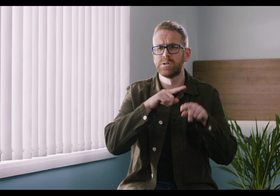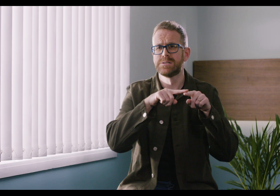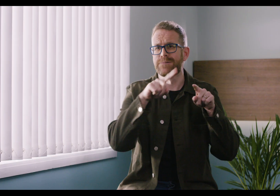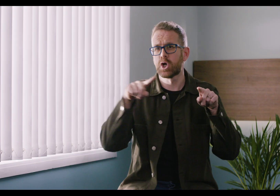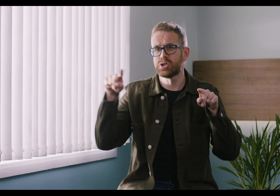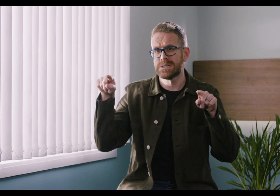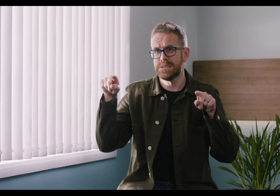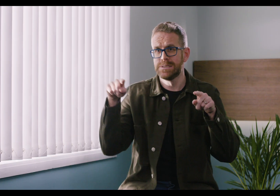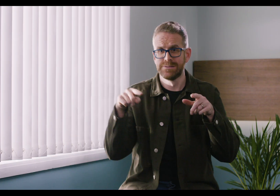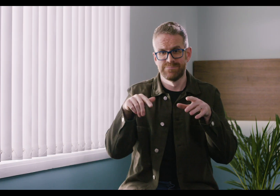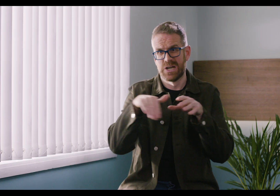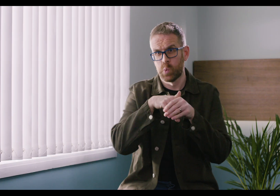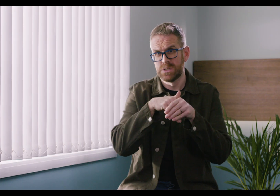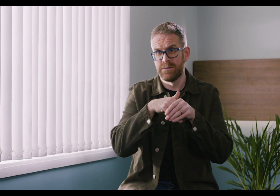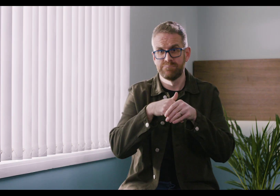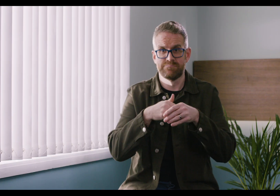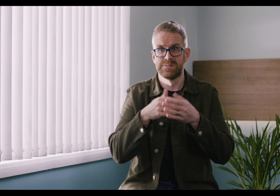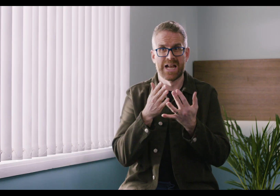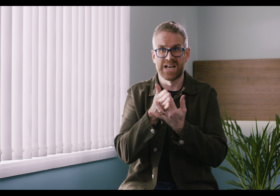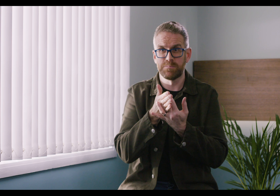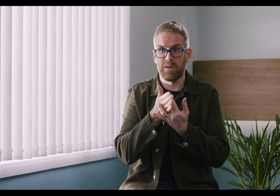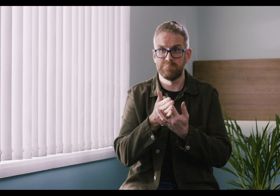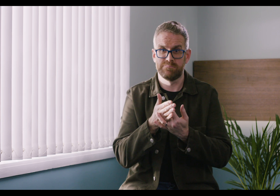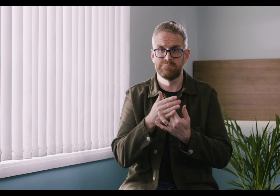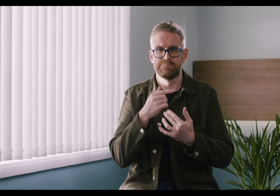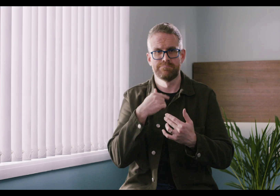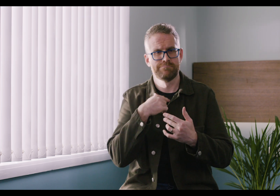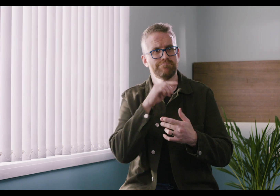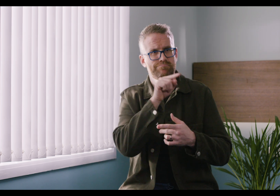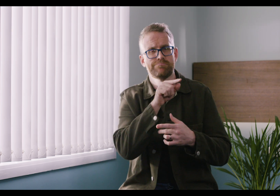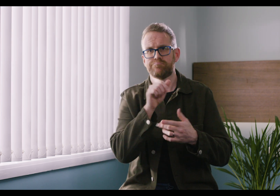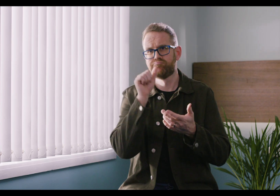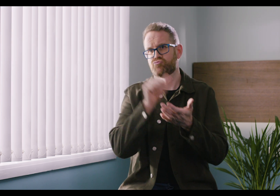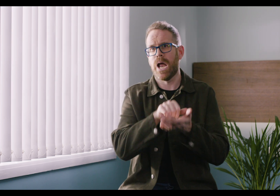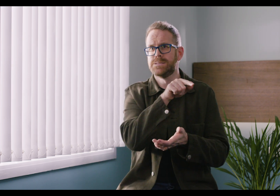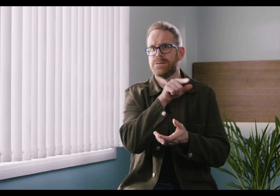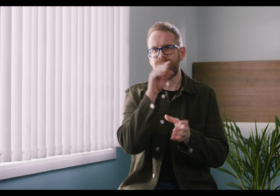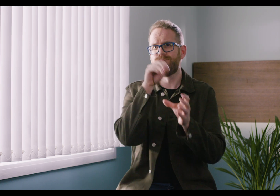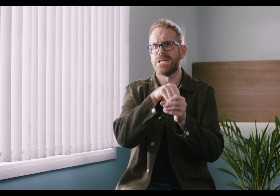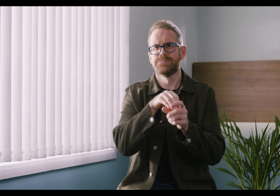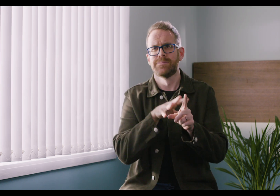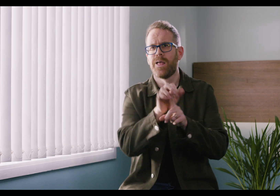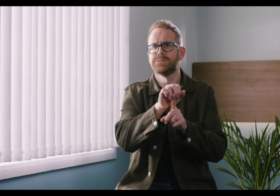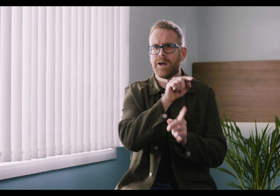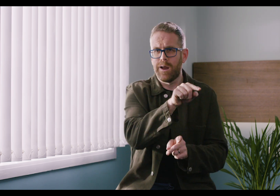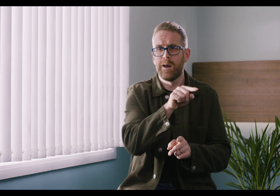because of its diversity, inclusion and accessibility. And for us, it's the right fit culturally.